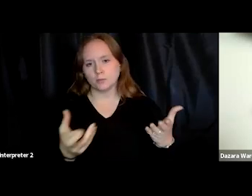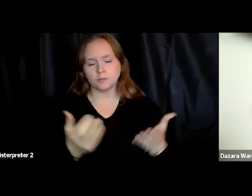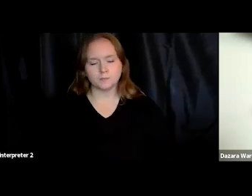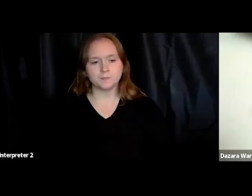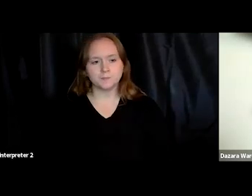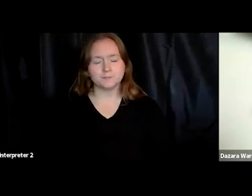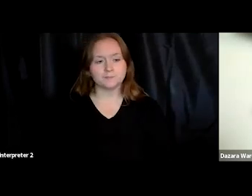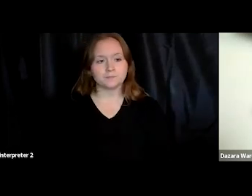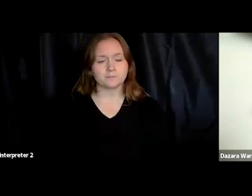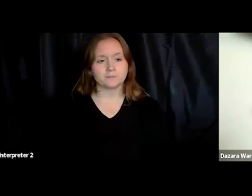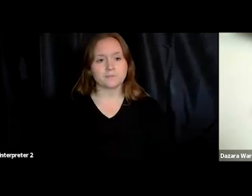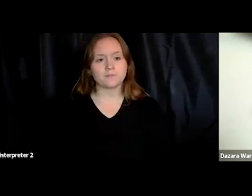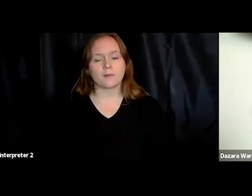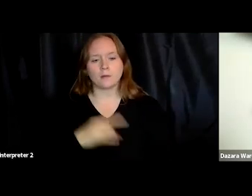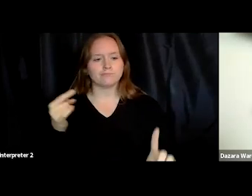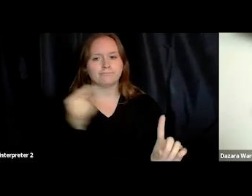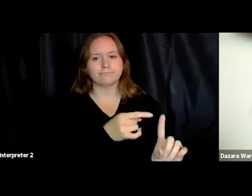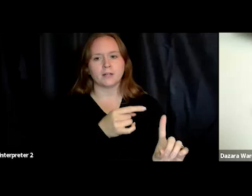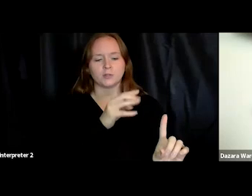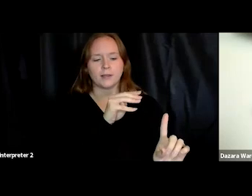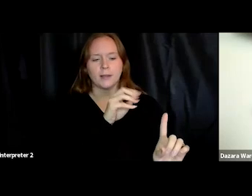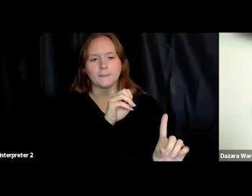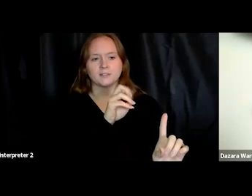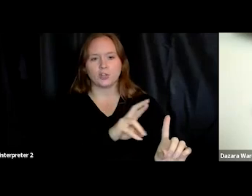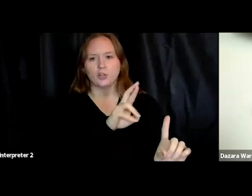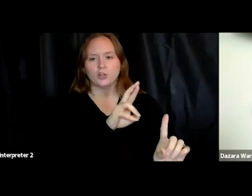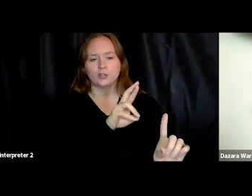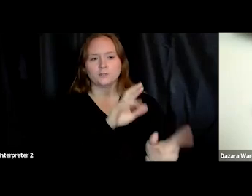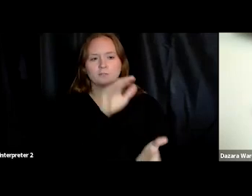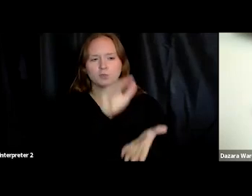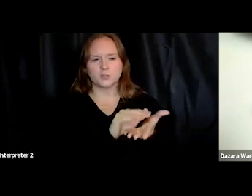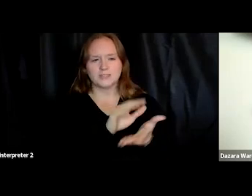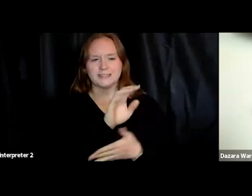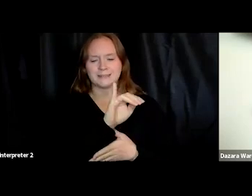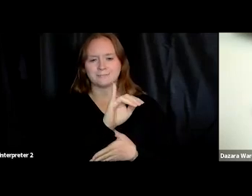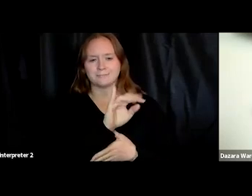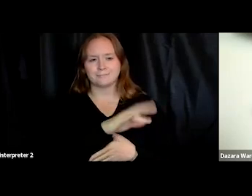But getting right back to the MSR, reducing implicit bias in the MSR is really critical